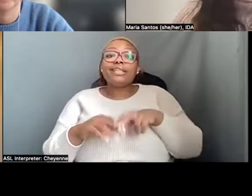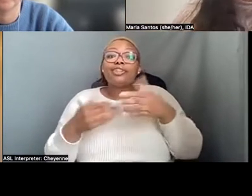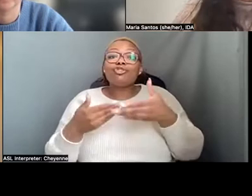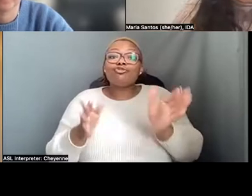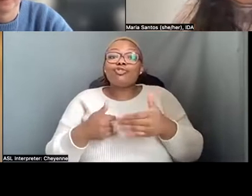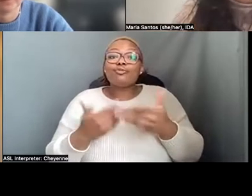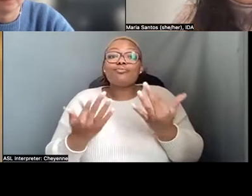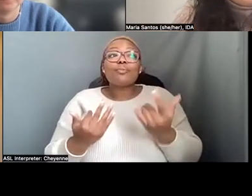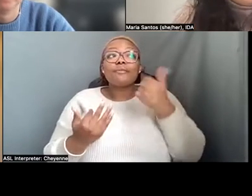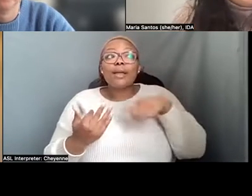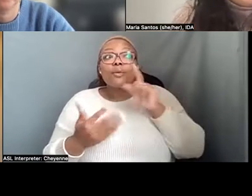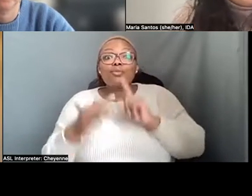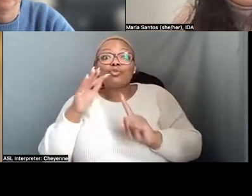anybody has any specific questions.